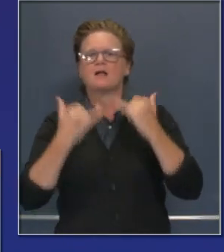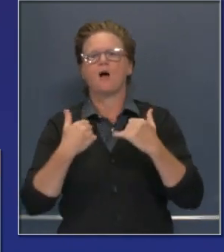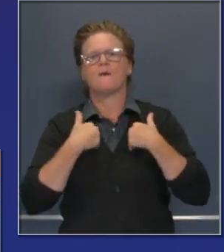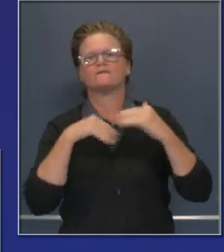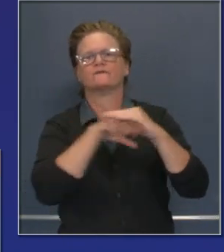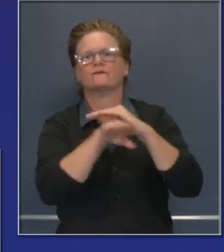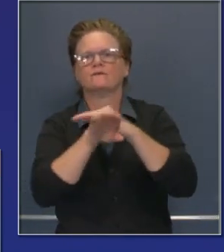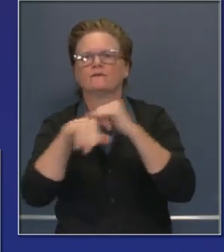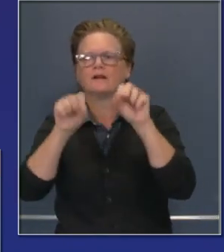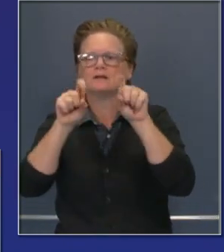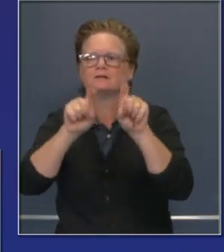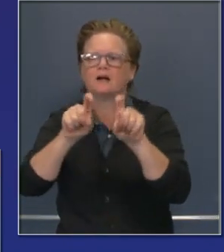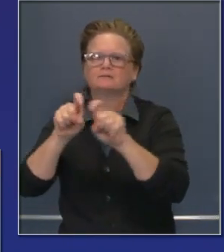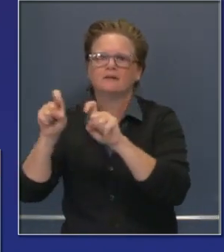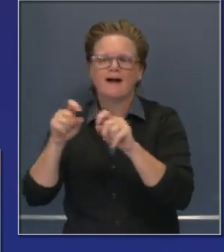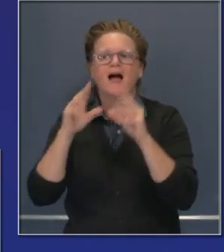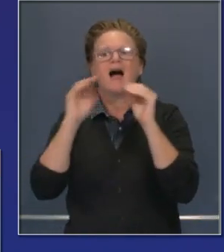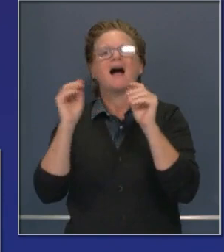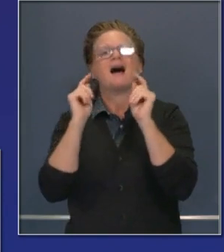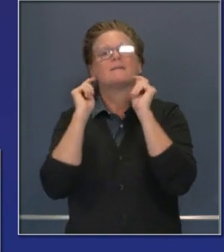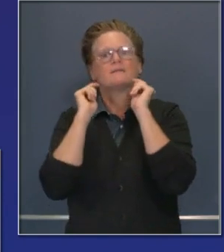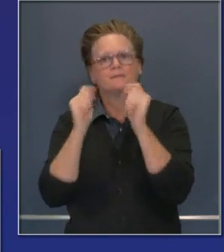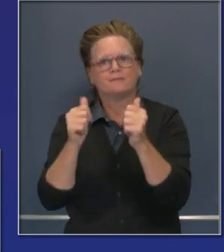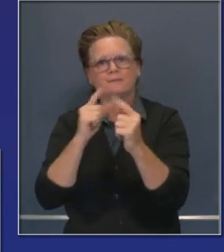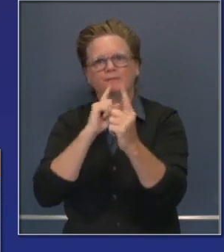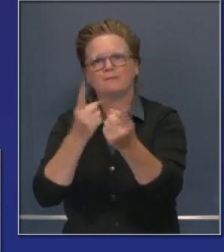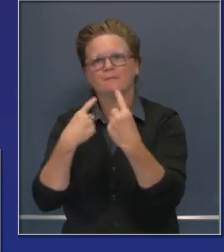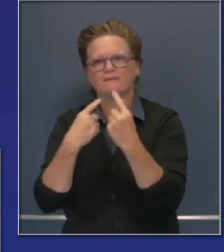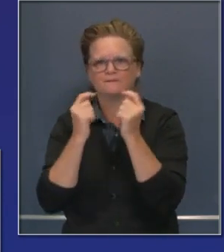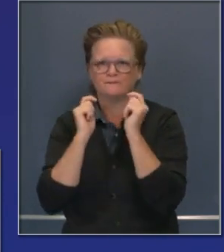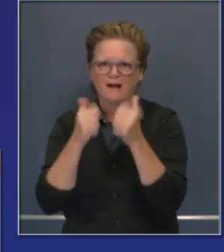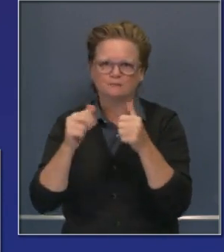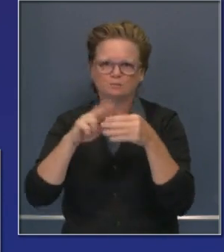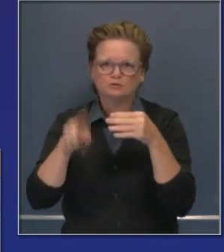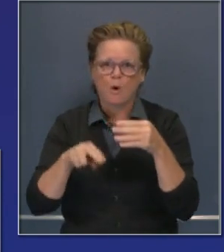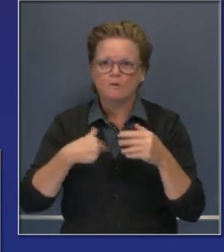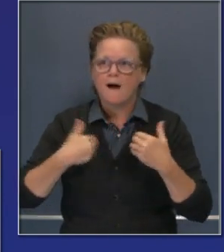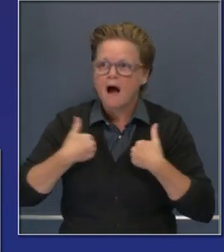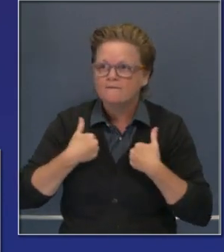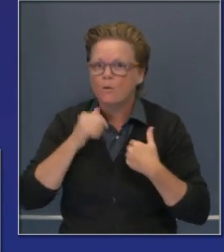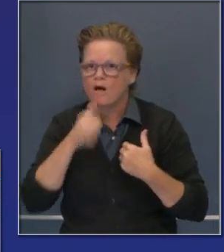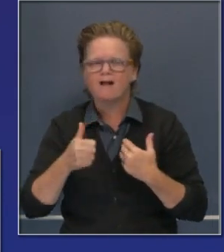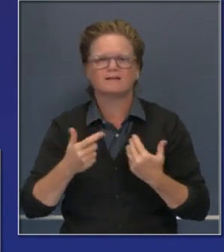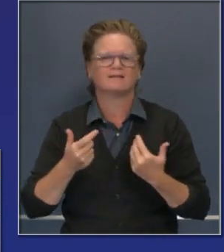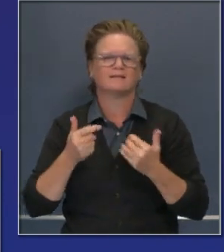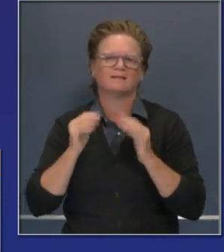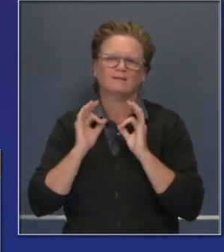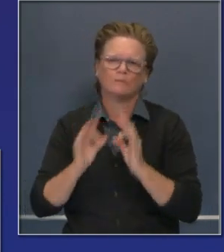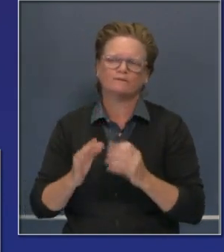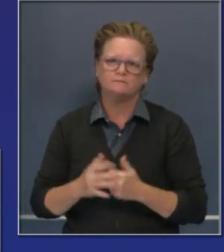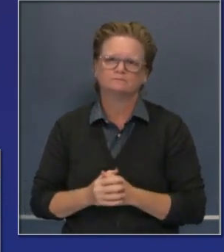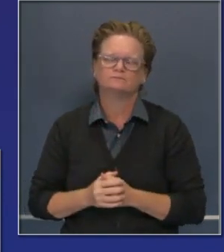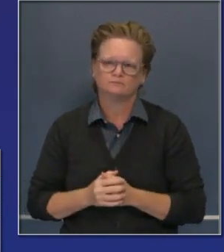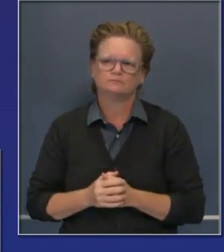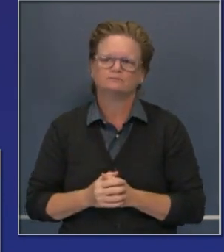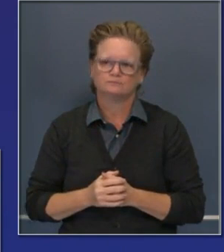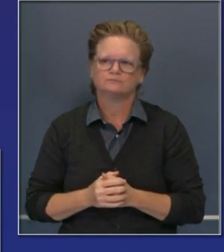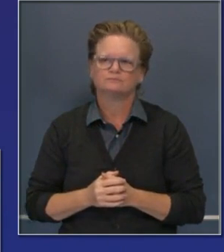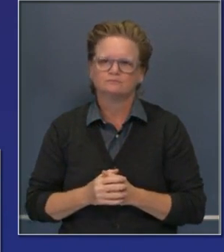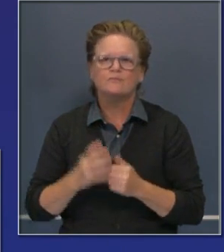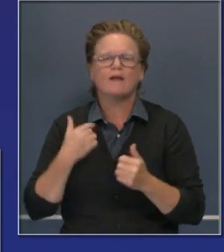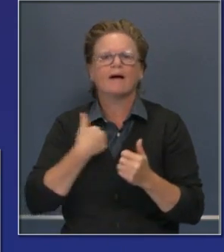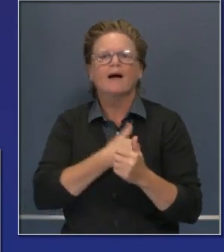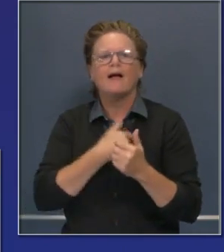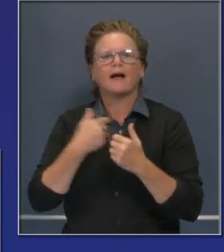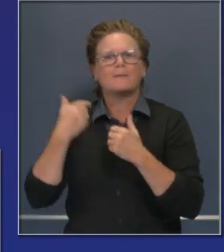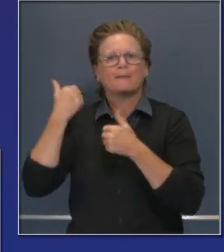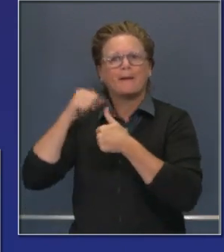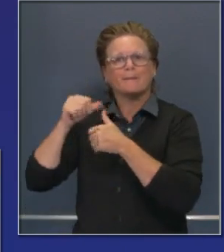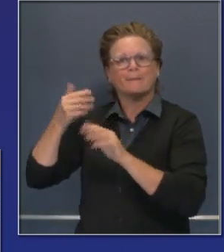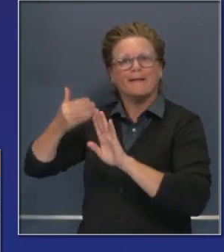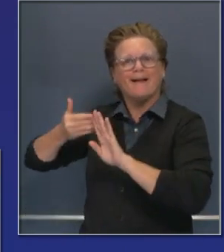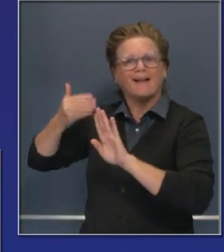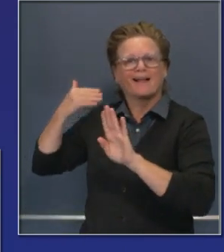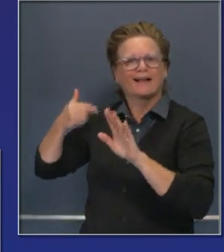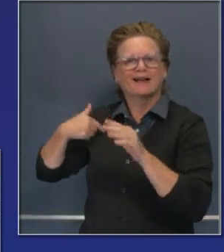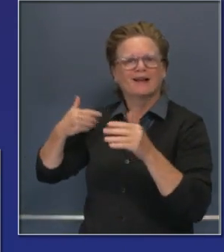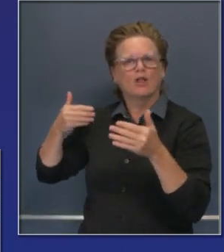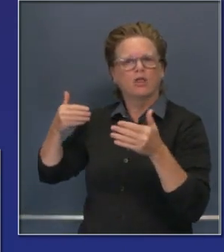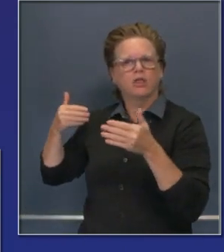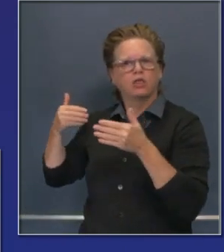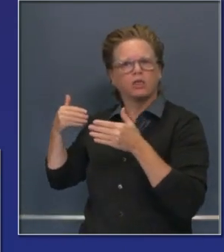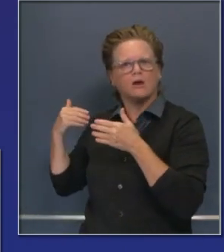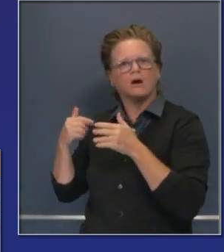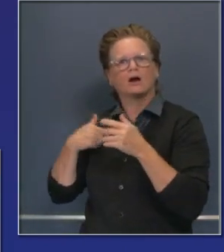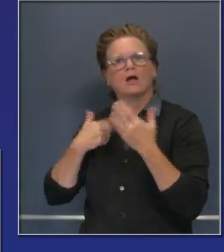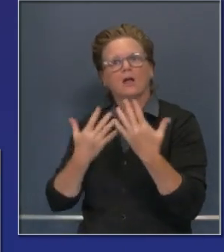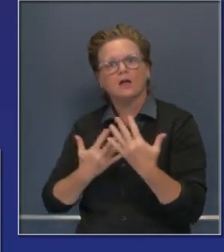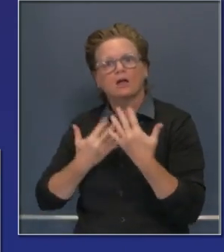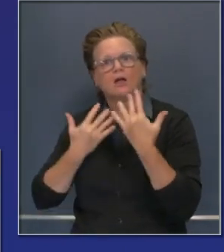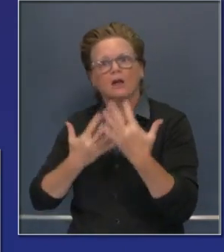TO UNDERSERVED COMMUNITIES AND TIME FRAME TO GETTING TEST RESULTS BACK WITHIN 24 HOURS AND I SHOULD JUST NOTE THE BACKLOG NOW IN TERMS OF TESTING RESULTS HAS SUBSTANTIALLY DECLINED.